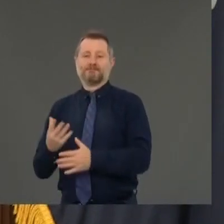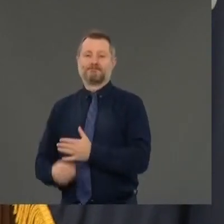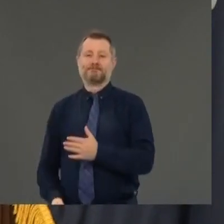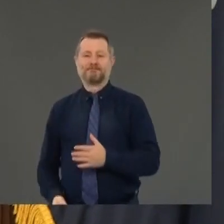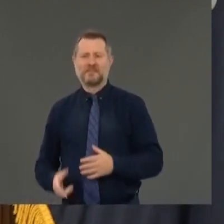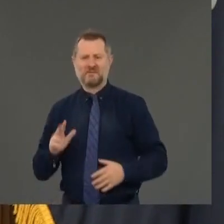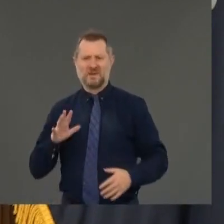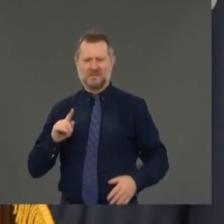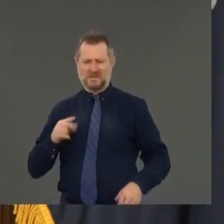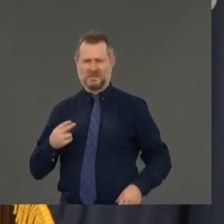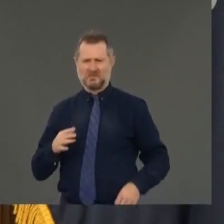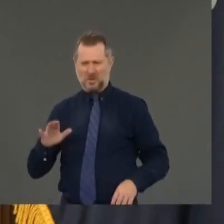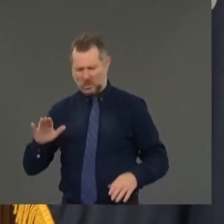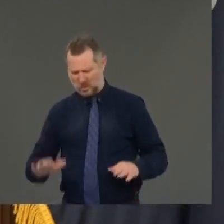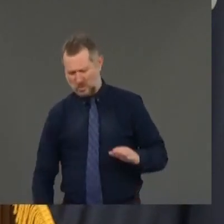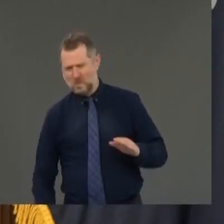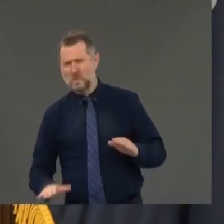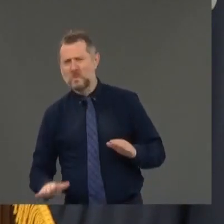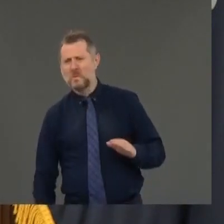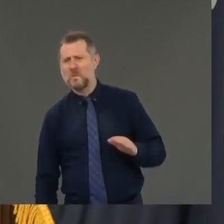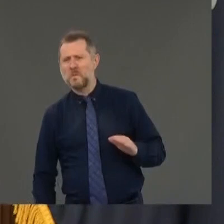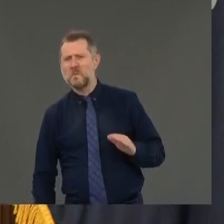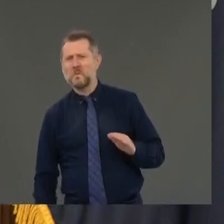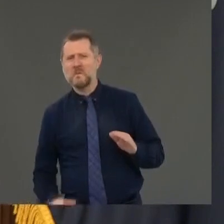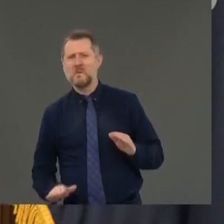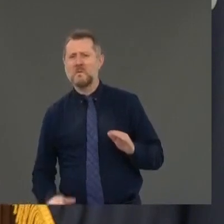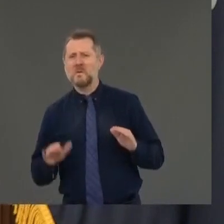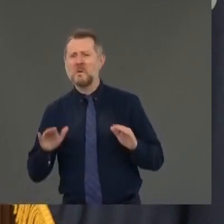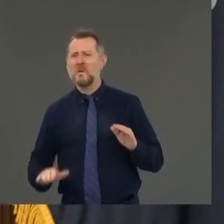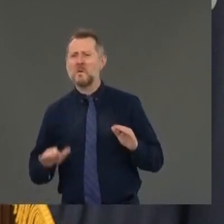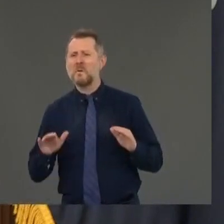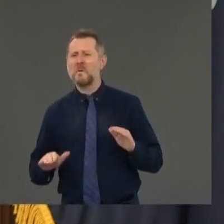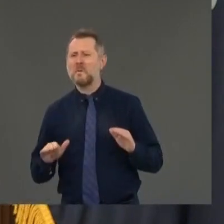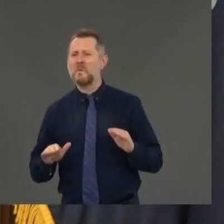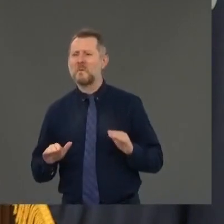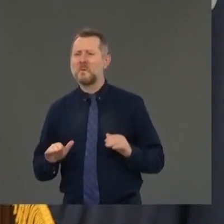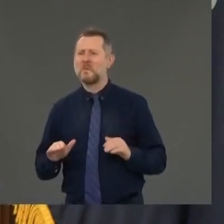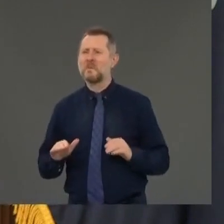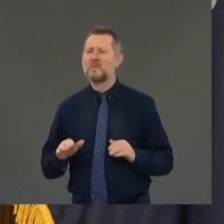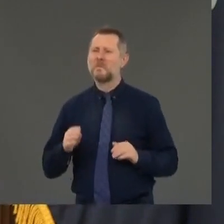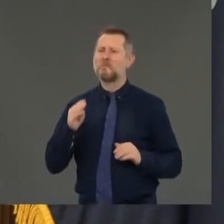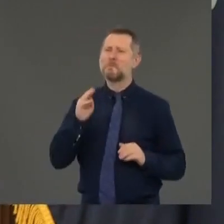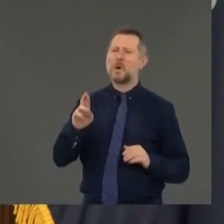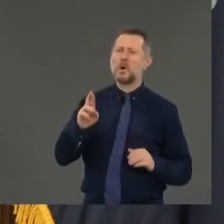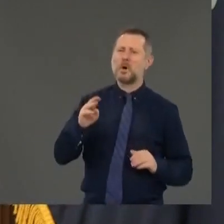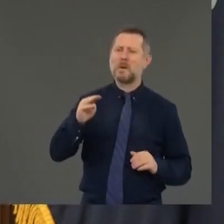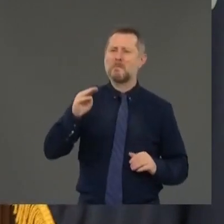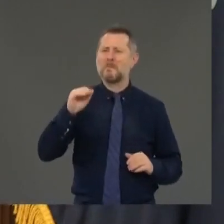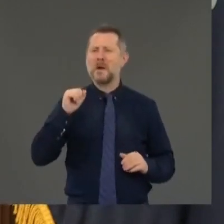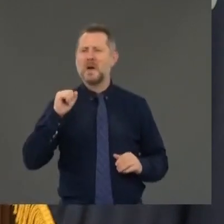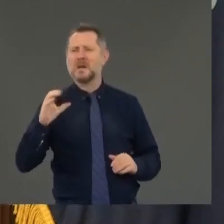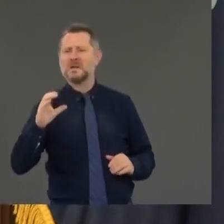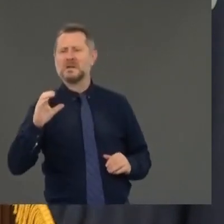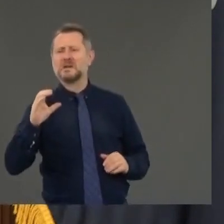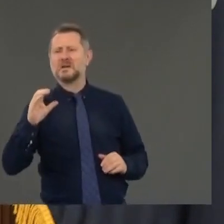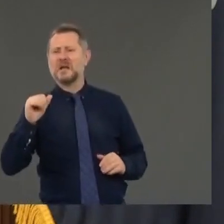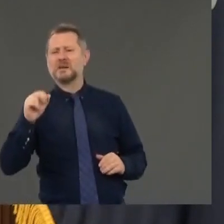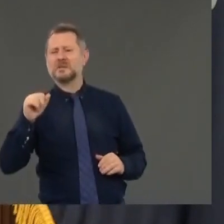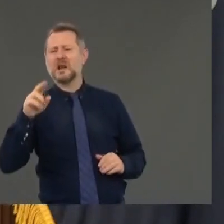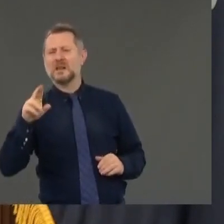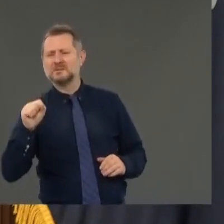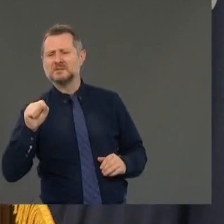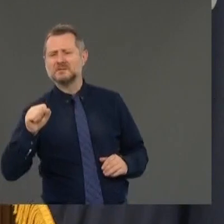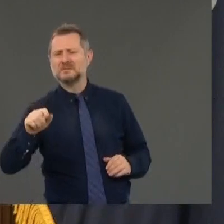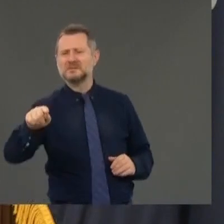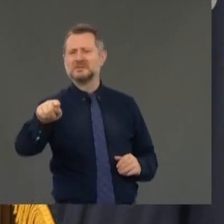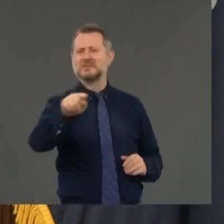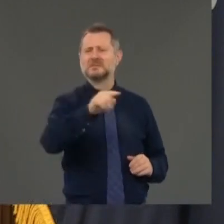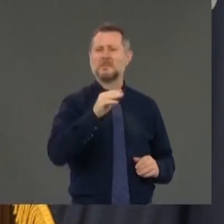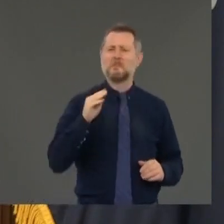NURSING HOME DEATHS.